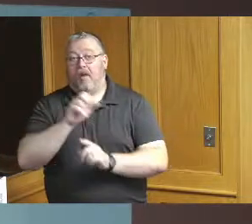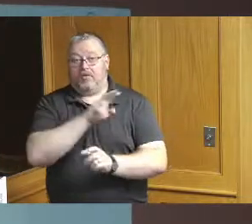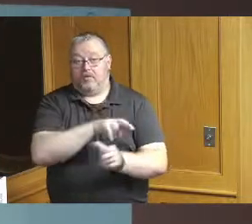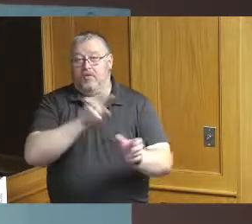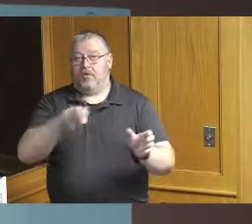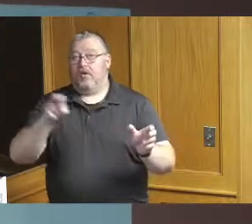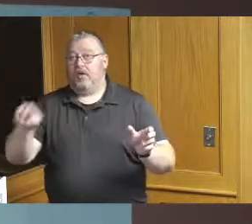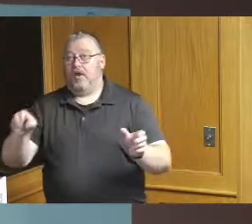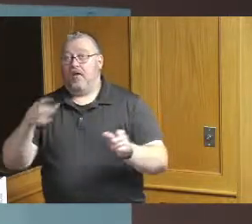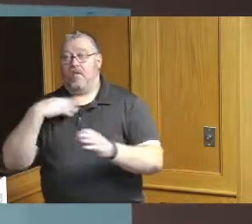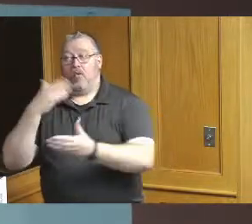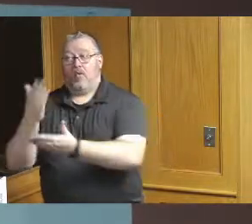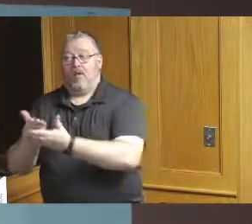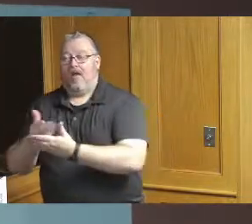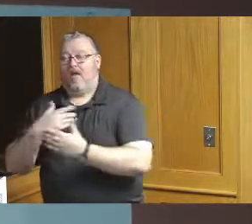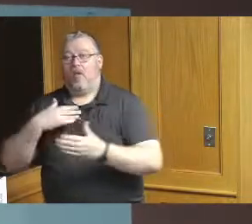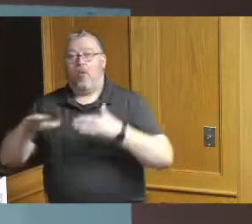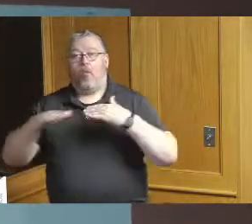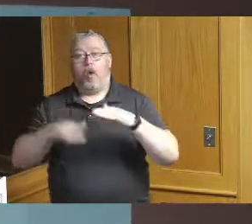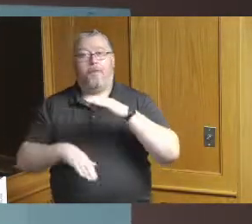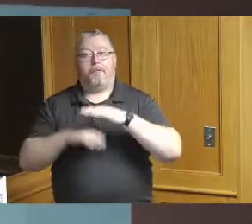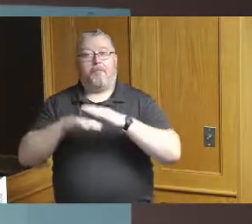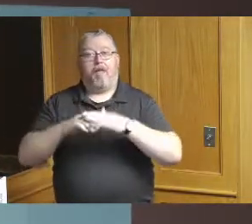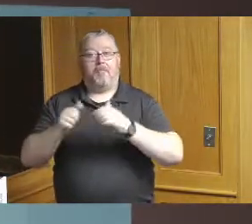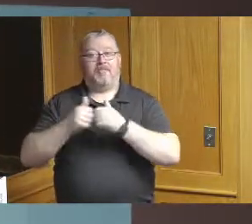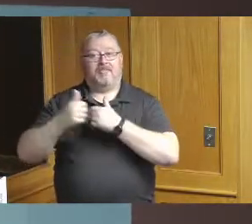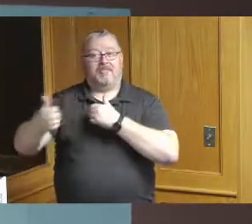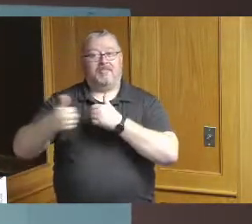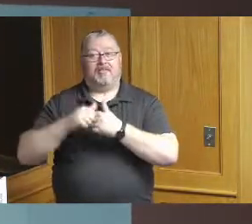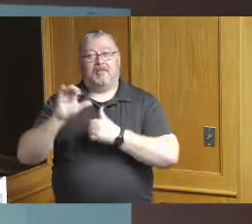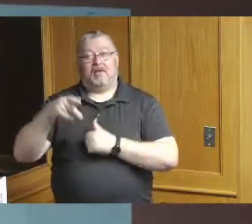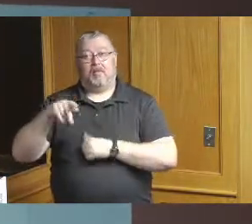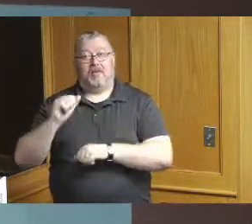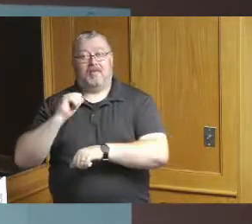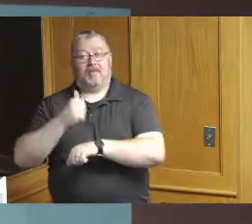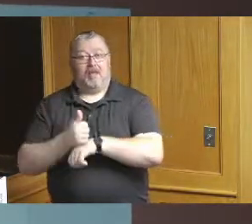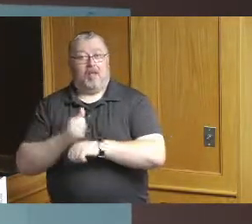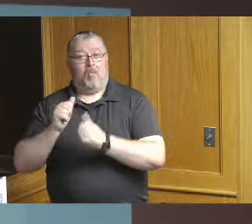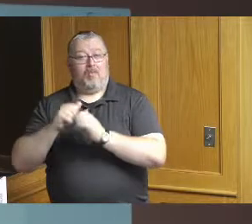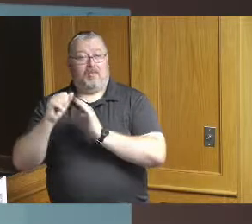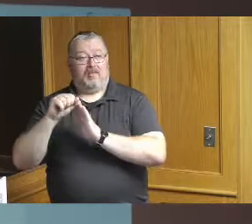walking maximum distance and this is something that cps has set along with the state has been